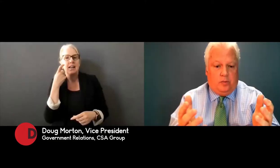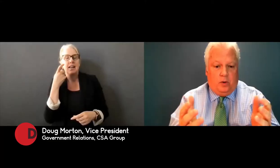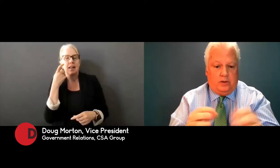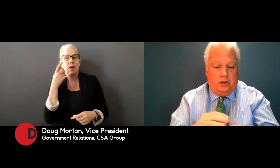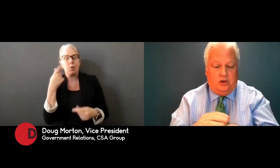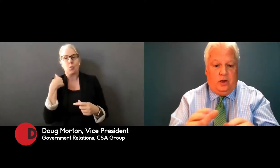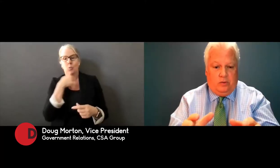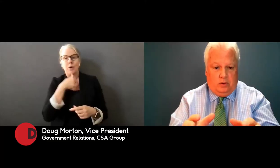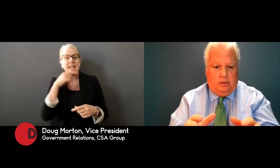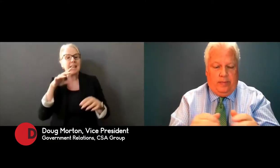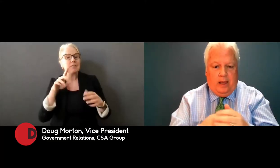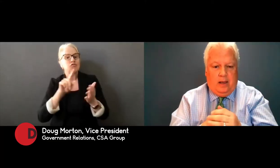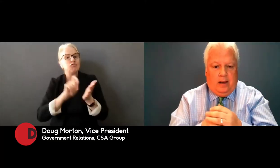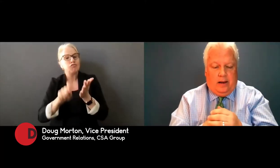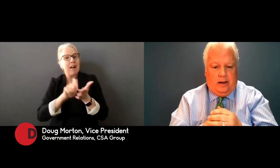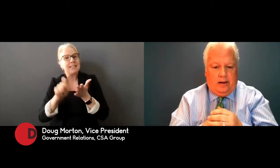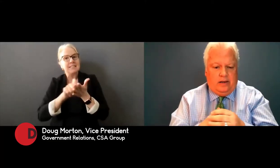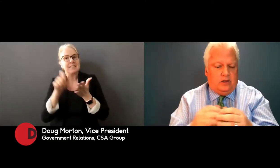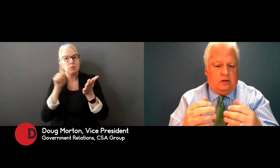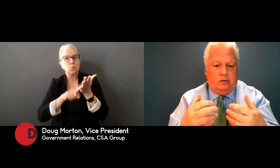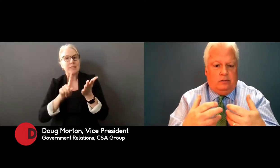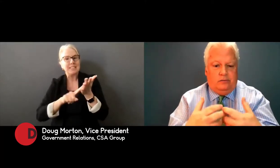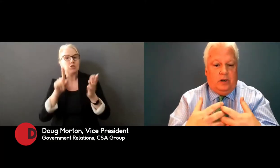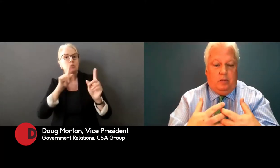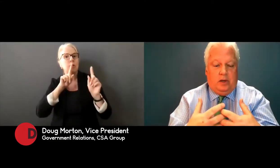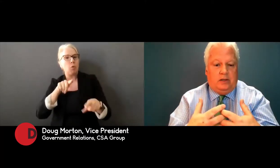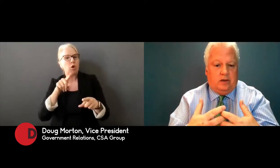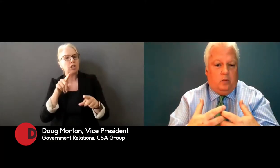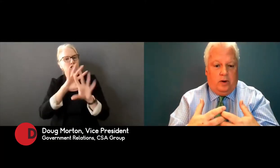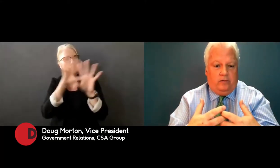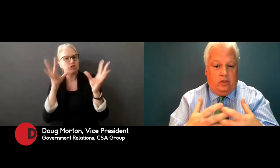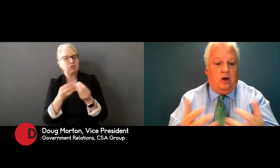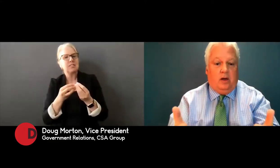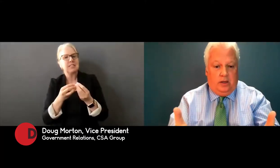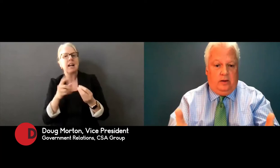[Doug]: We recently wrote and researched this report.